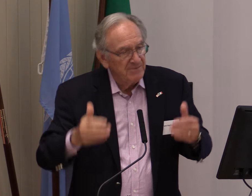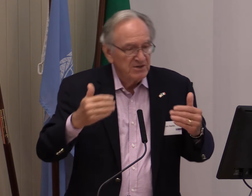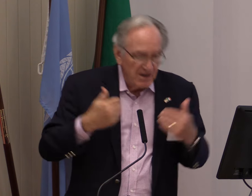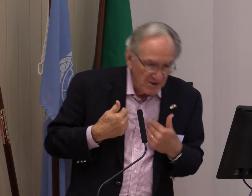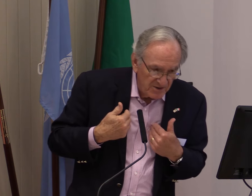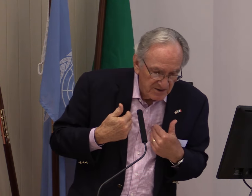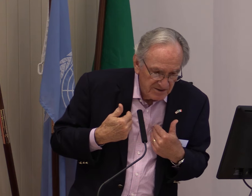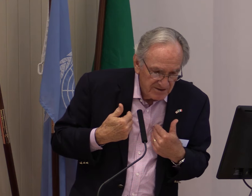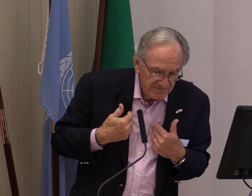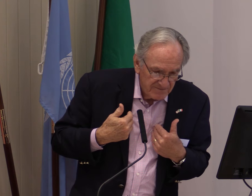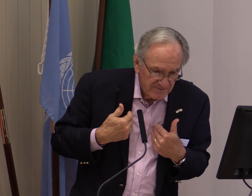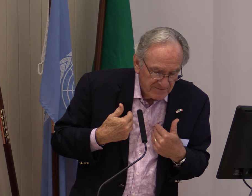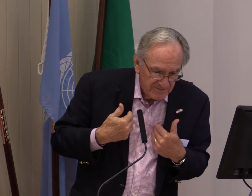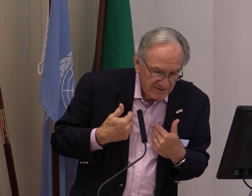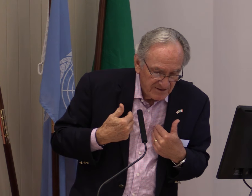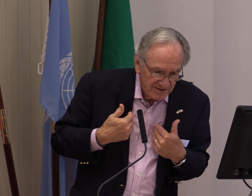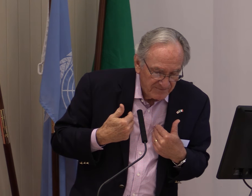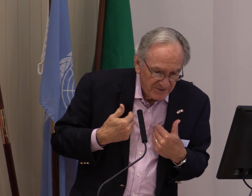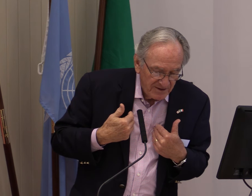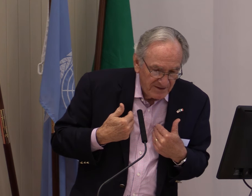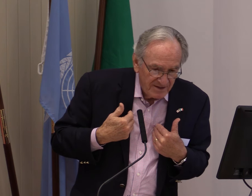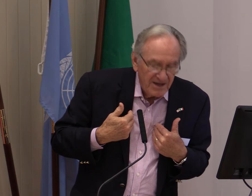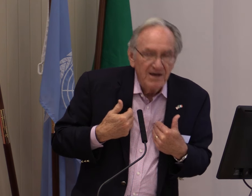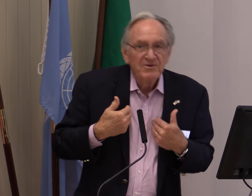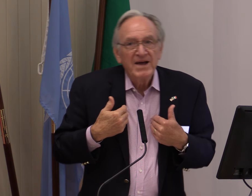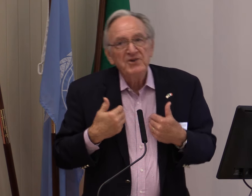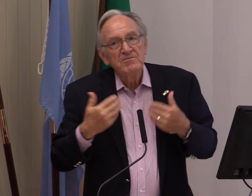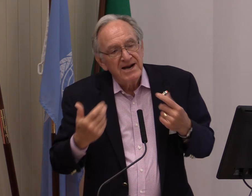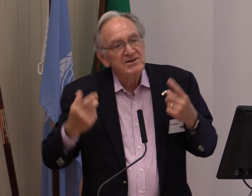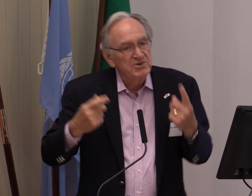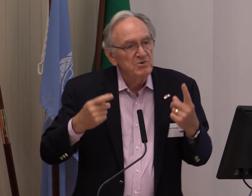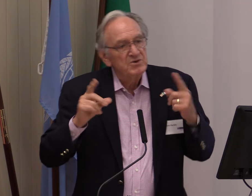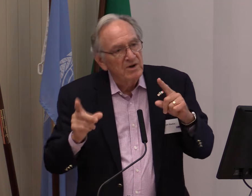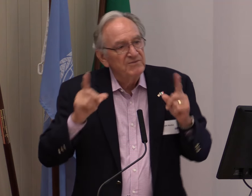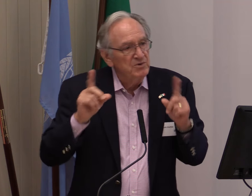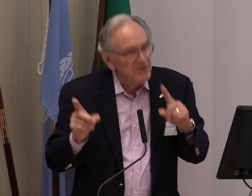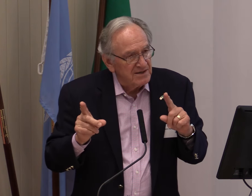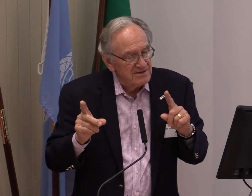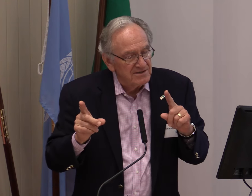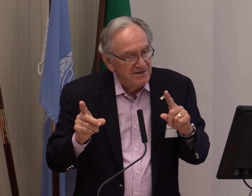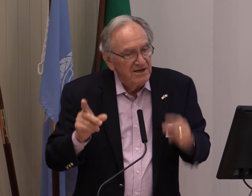I'm Tom Harkin. From that you might deduce one of two things.